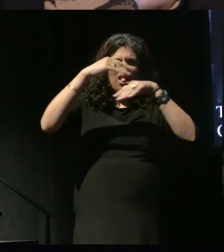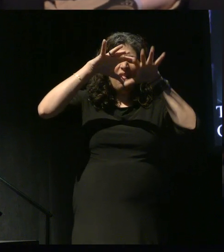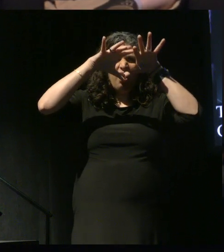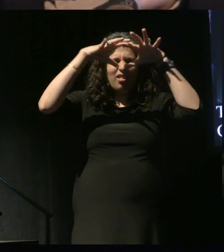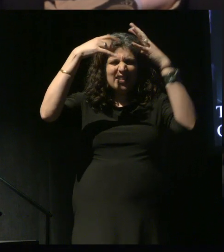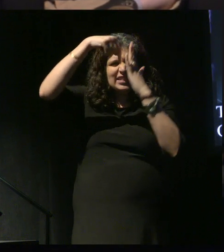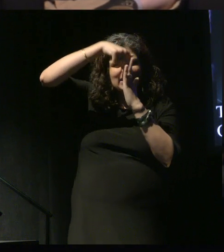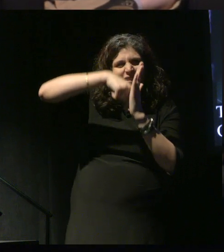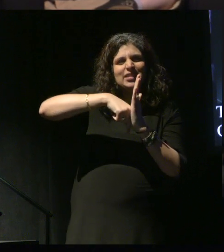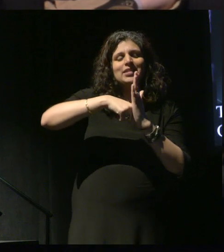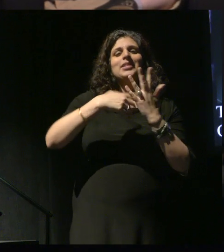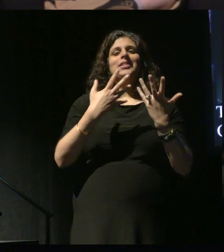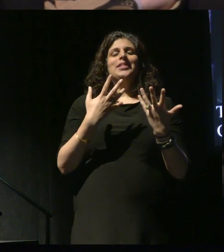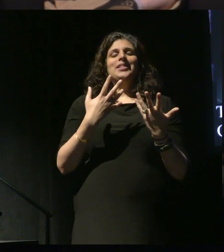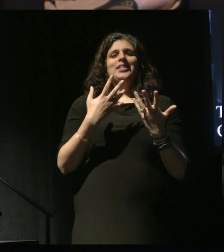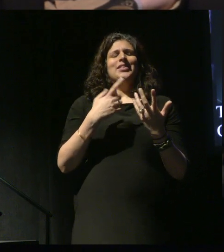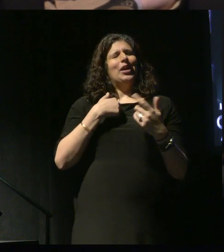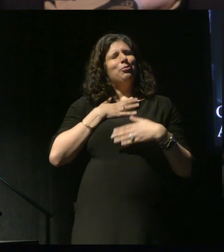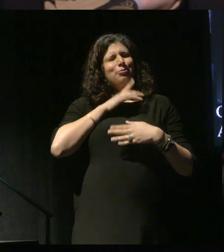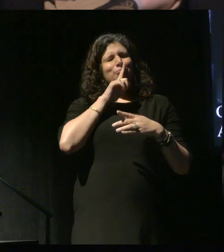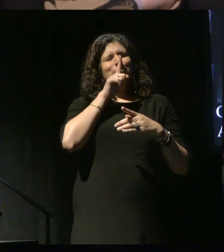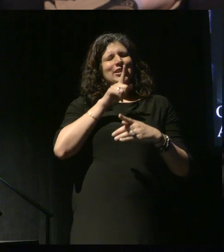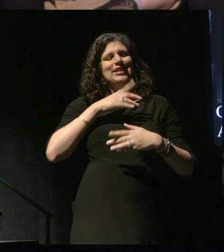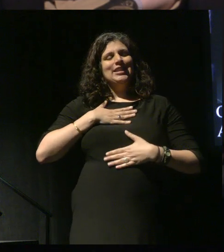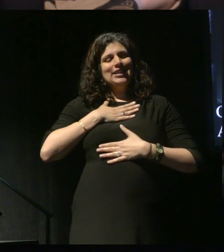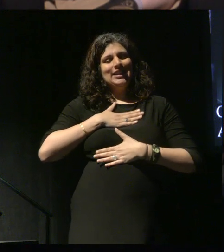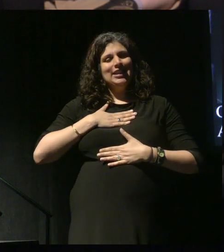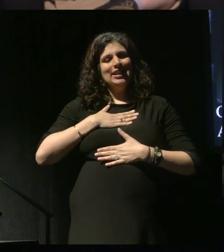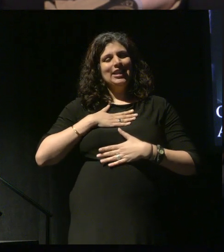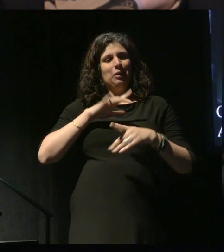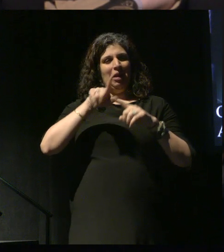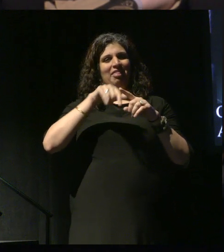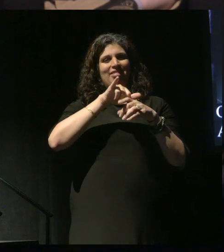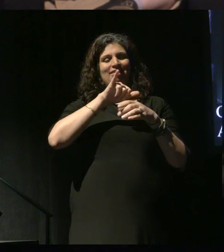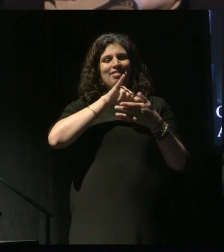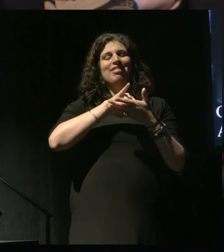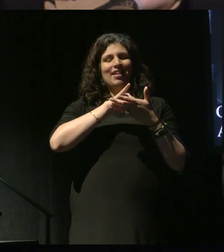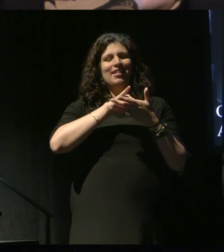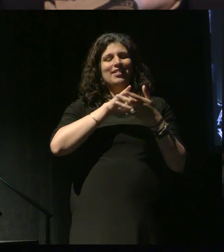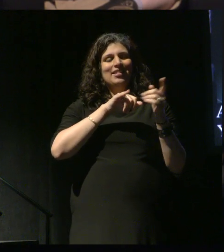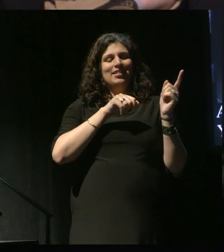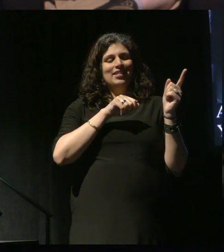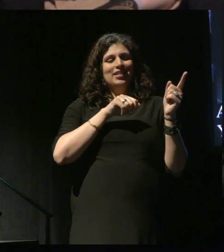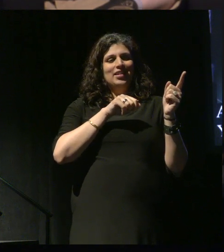And I think this is something I really appreciate about your work, Meredith, is like, that there are